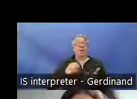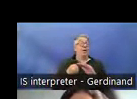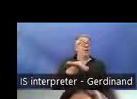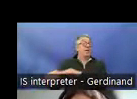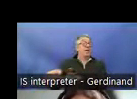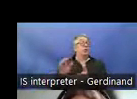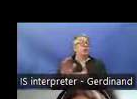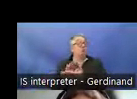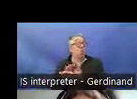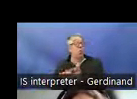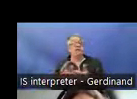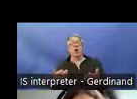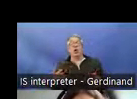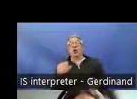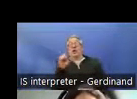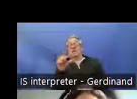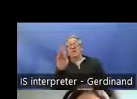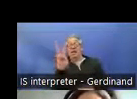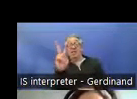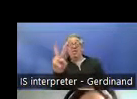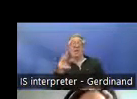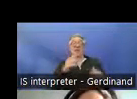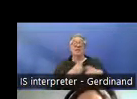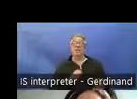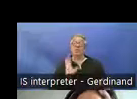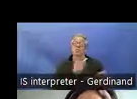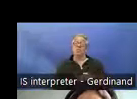gender based violence, political participation, barriers to healthcare and others.